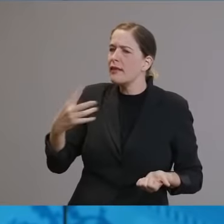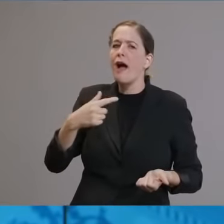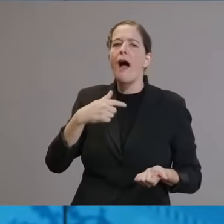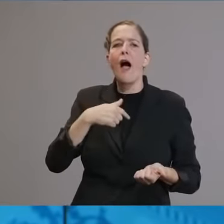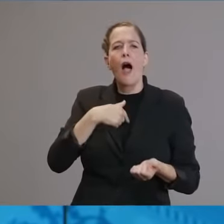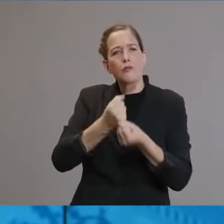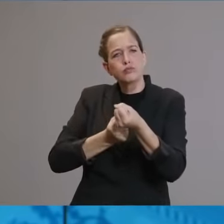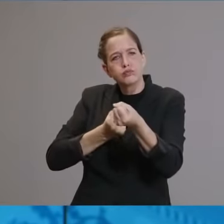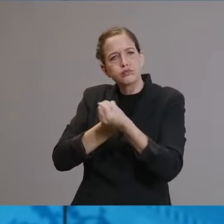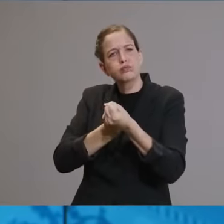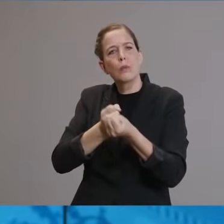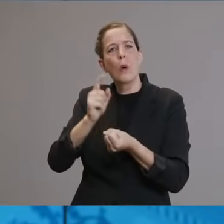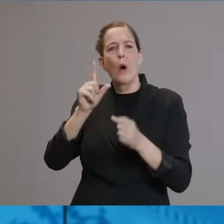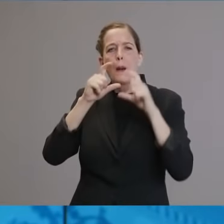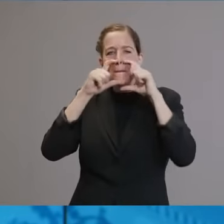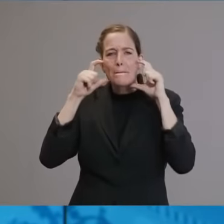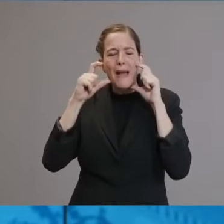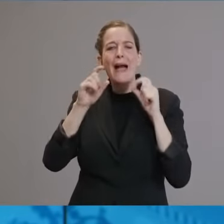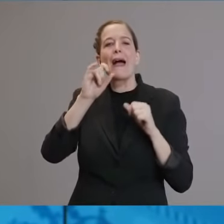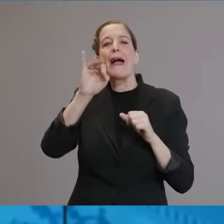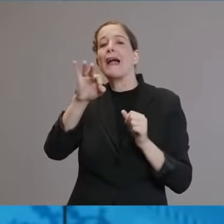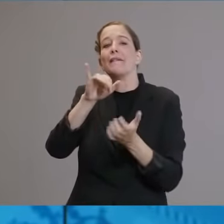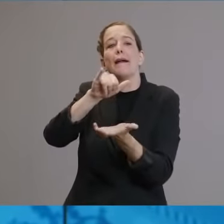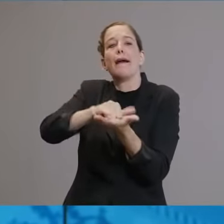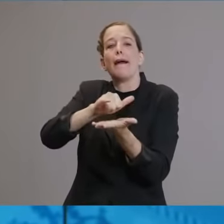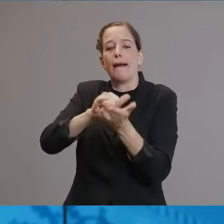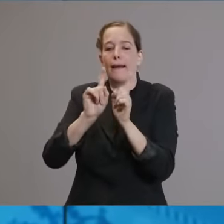I'VE GOT MY FACE MASK WITH ME TODAY.